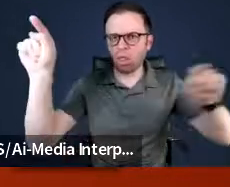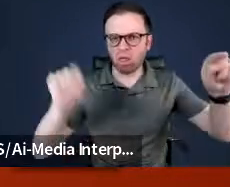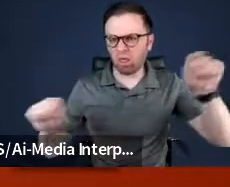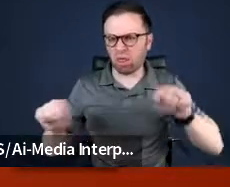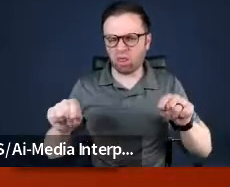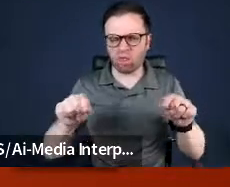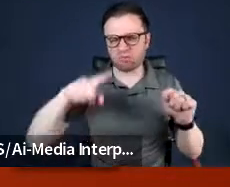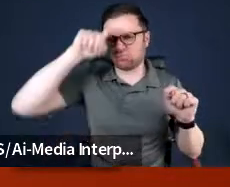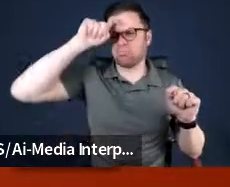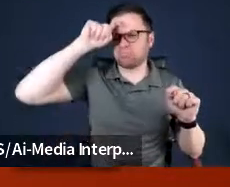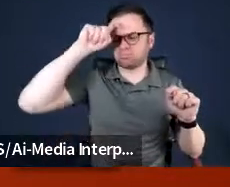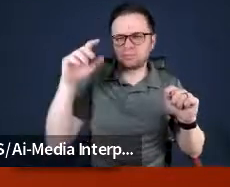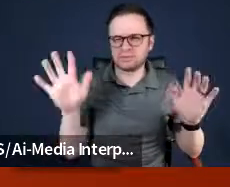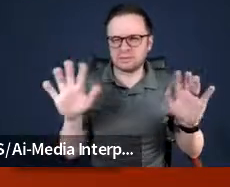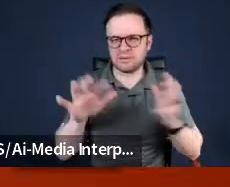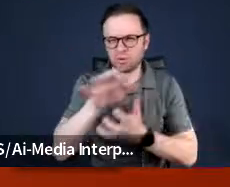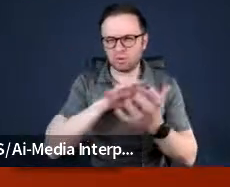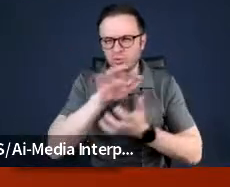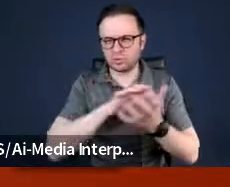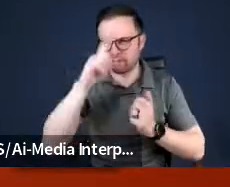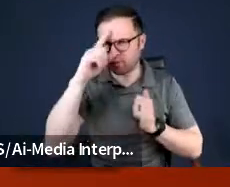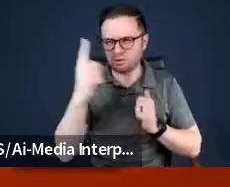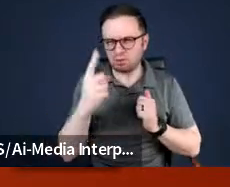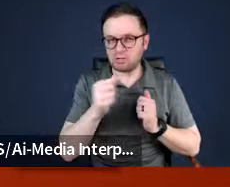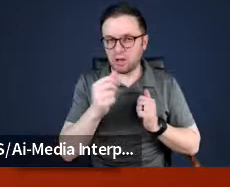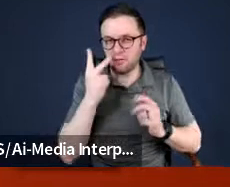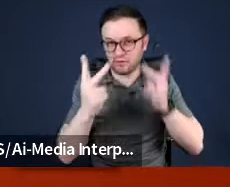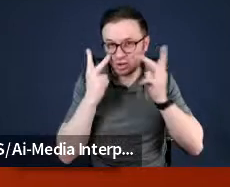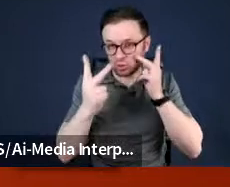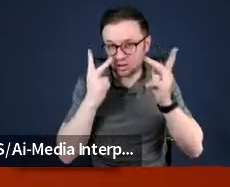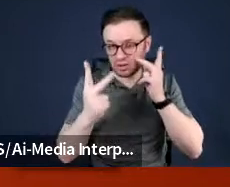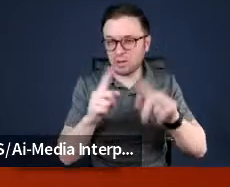Nava, you can navigate and they are in logical order, making sure that you can